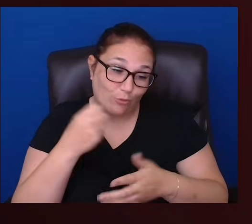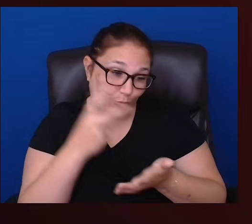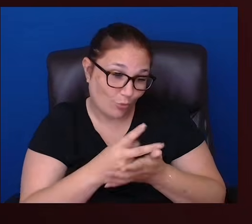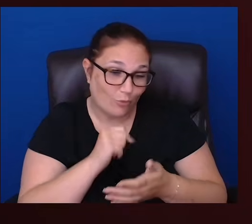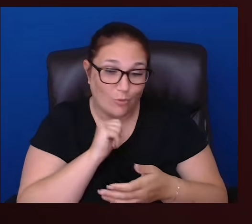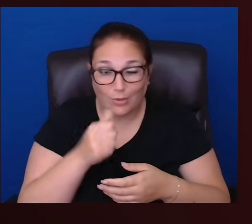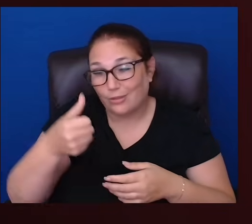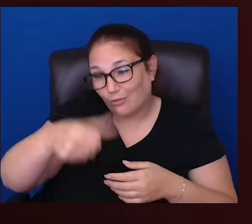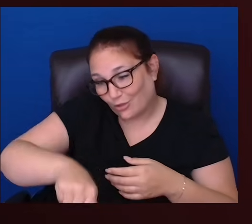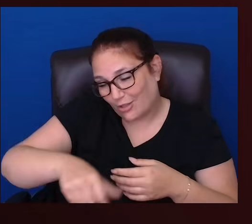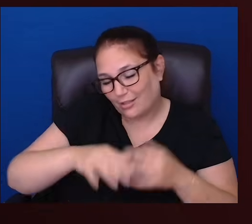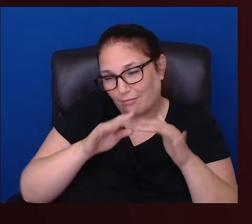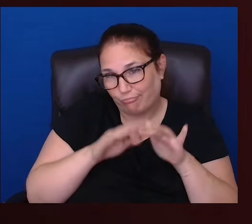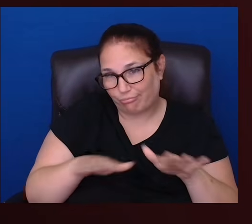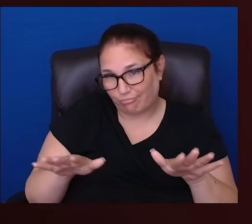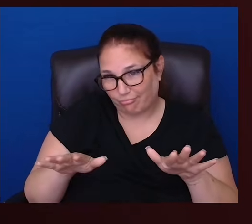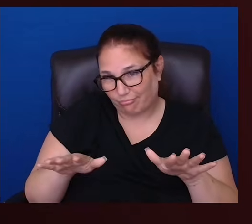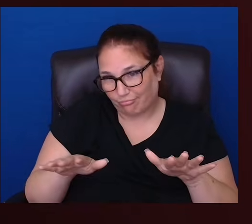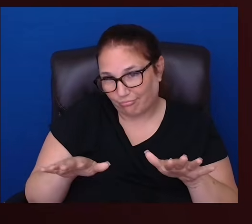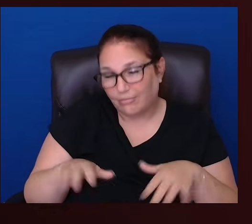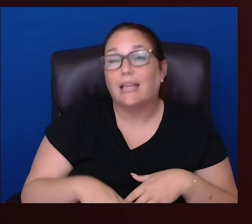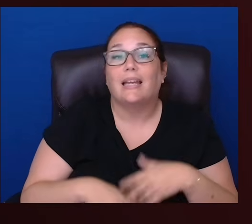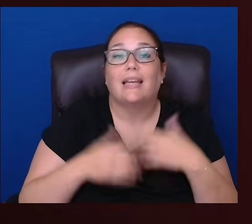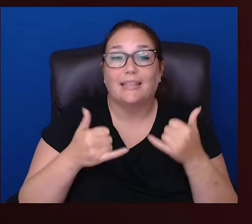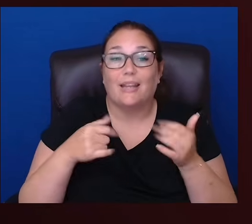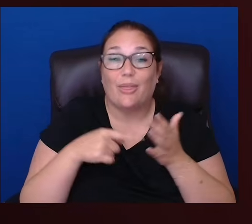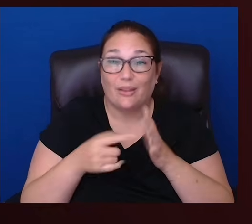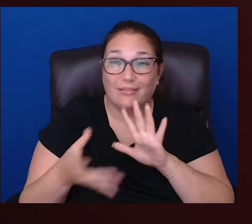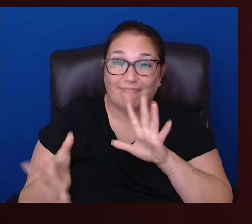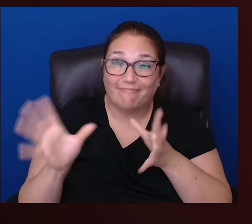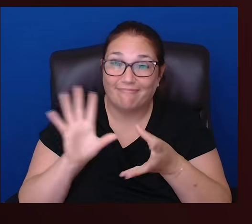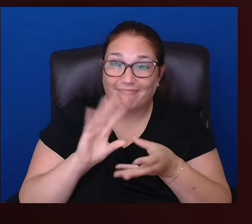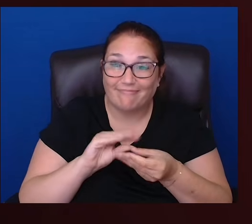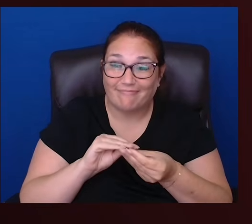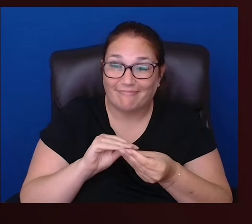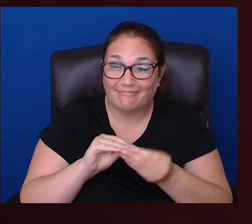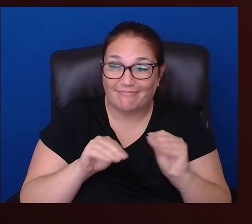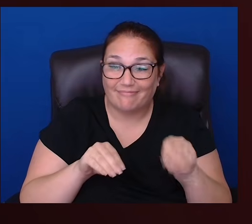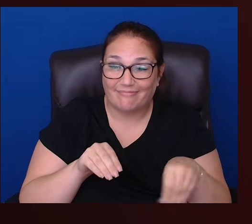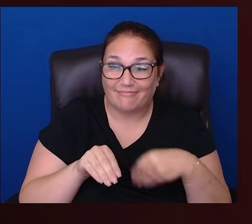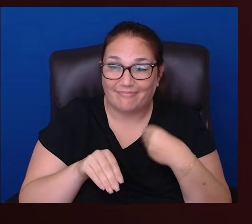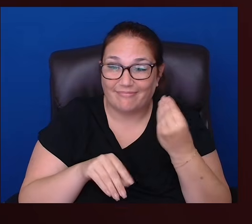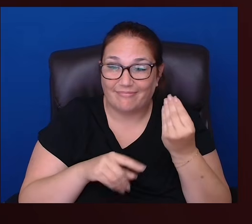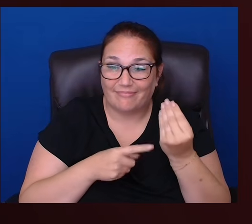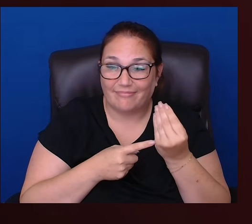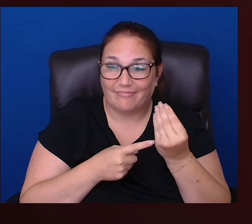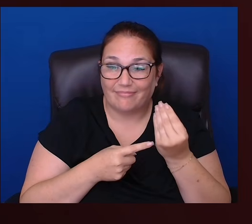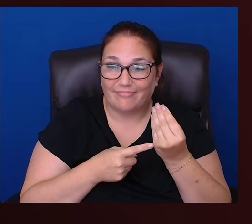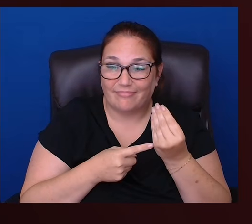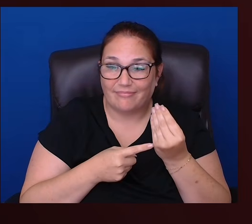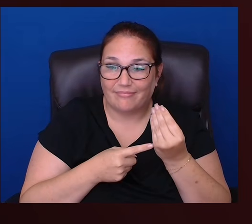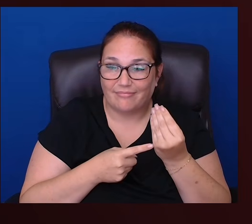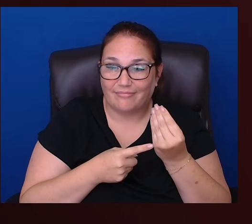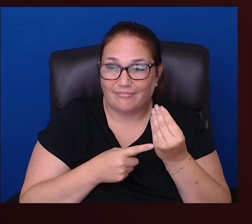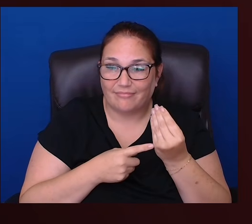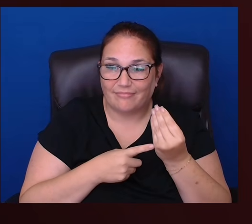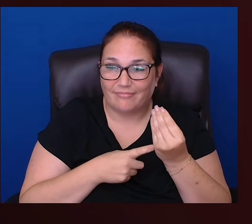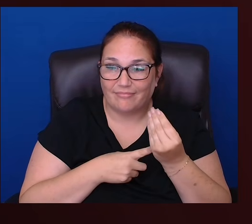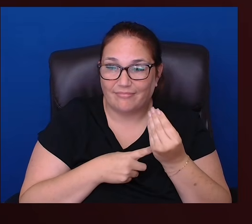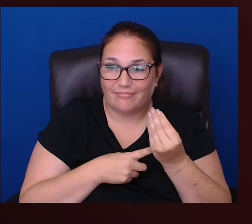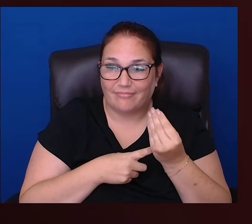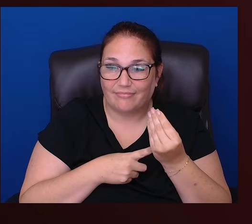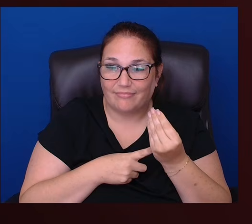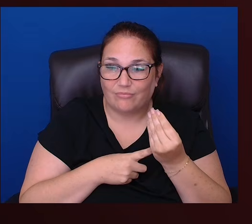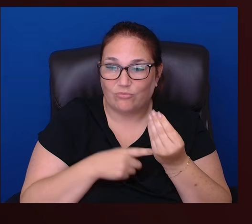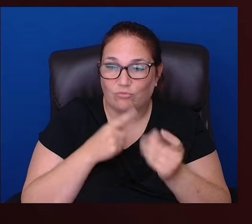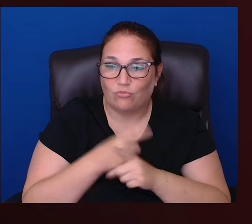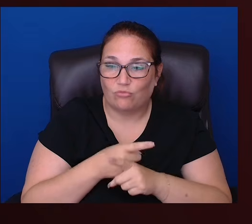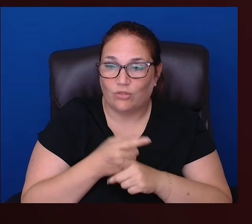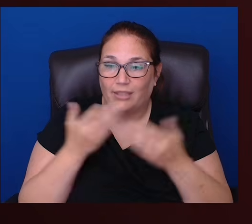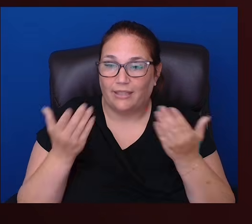Etc. Now, this all gets wired up right here.